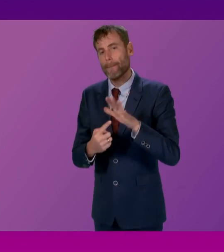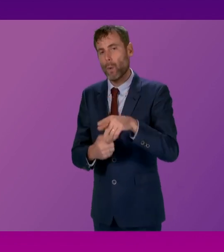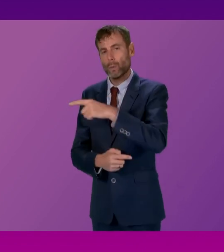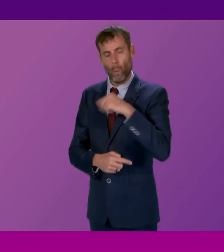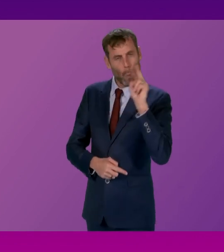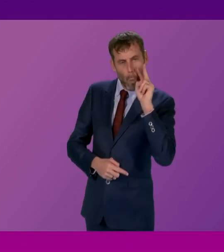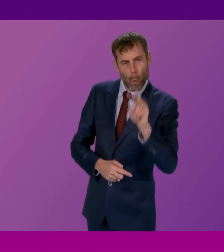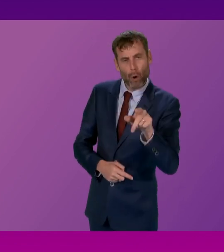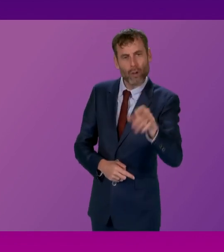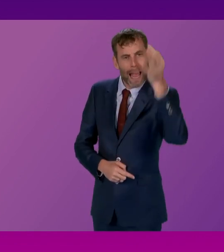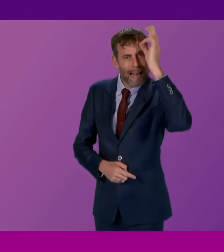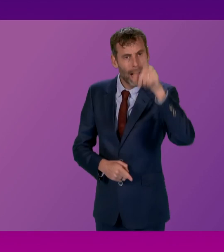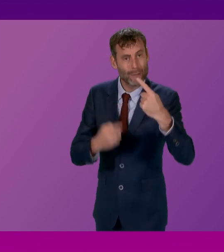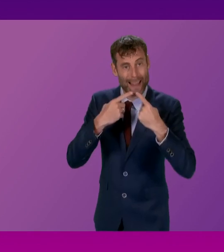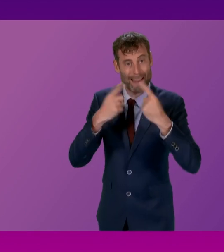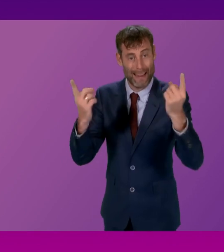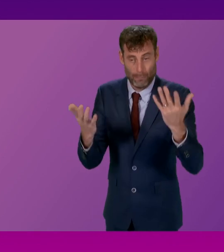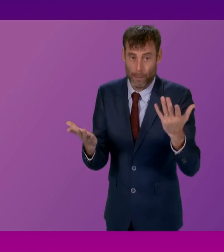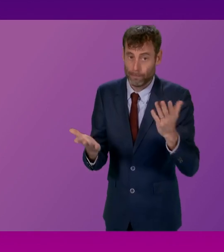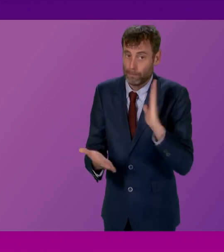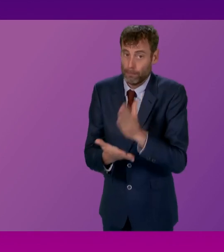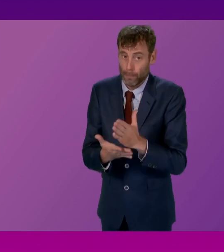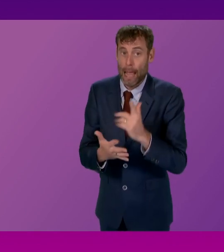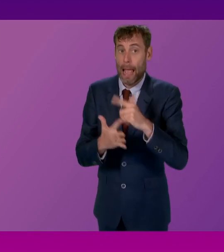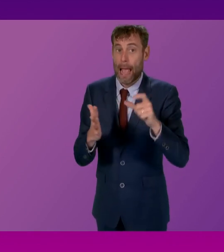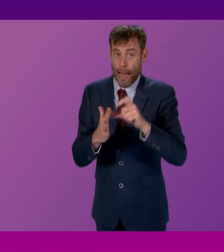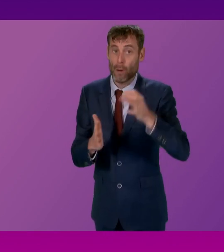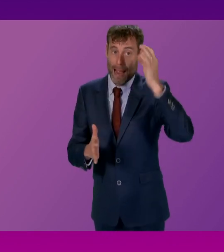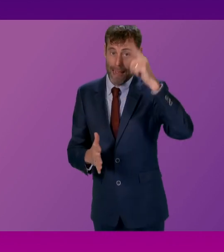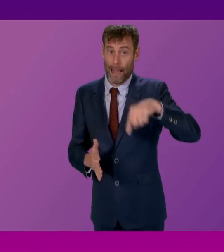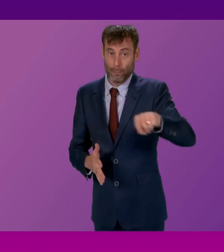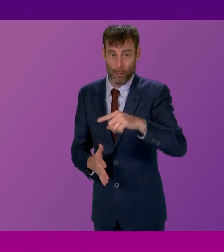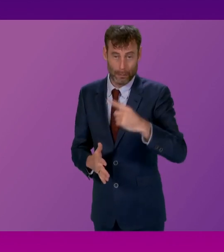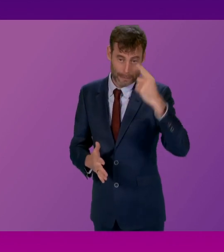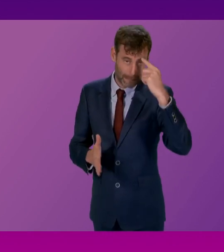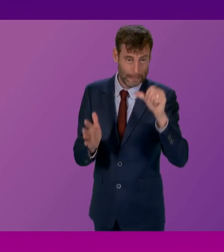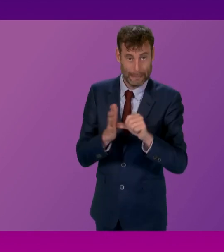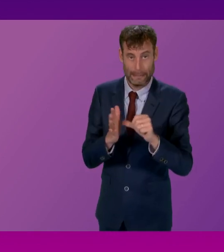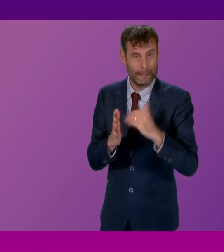There is simply no getting away from the real challenge that City of Edinburgh Council faces in relation to housing.